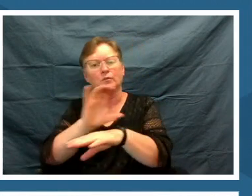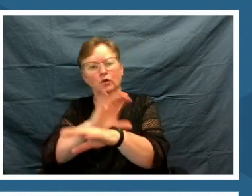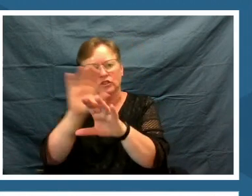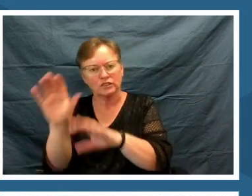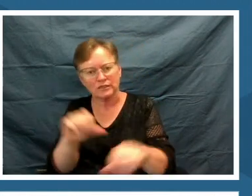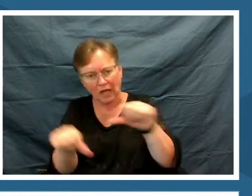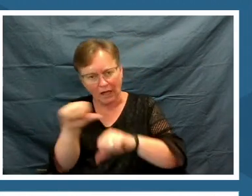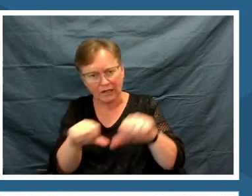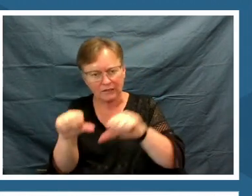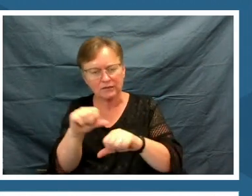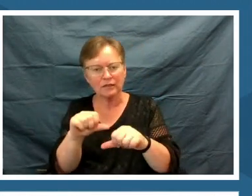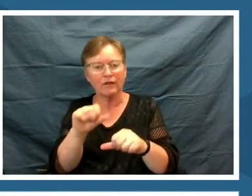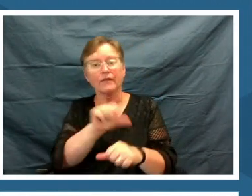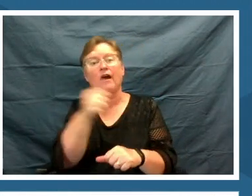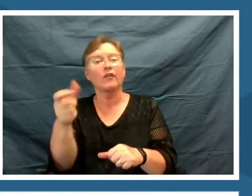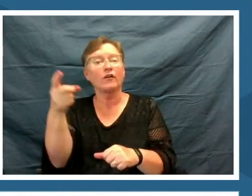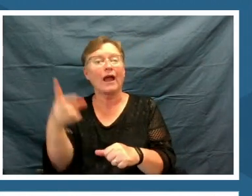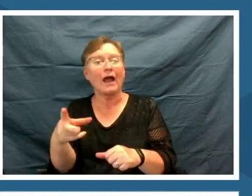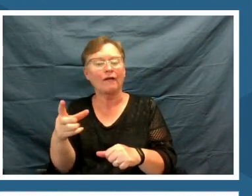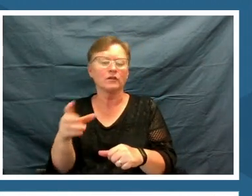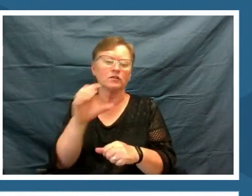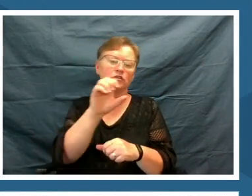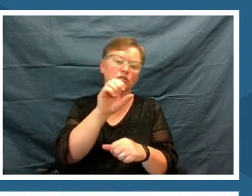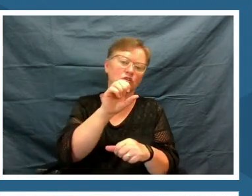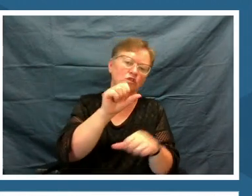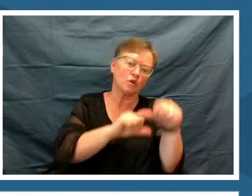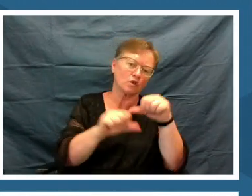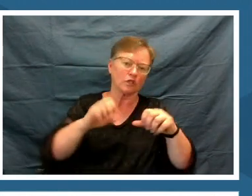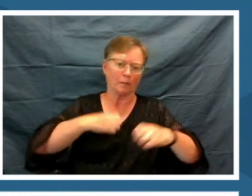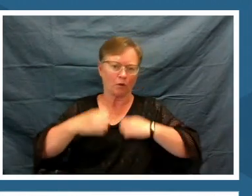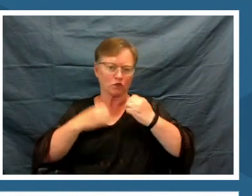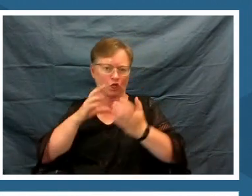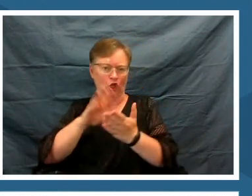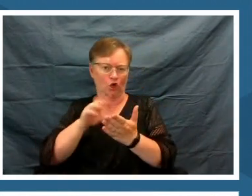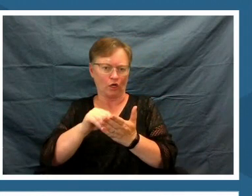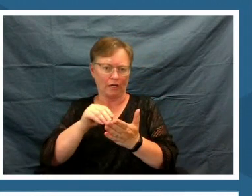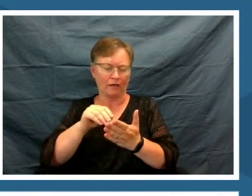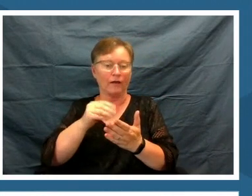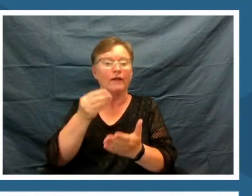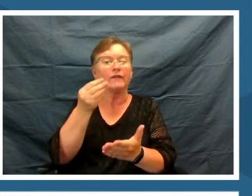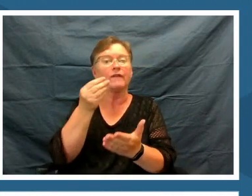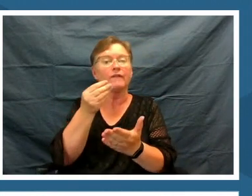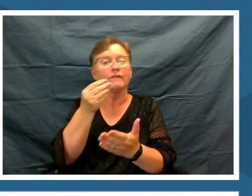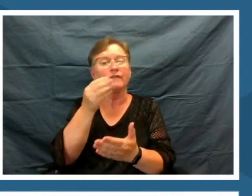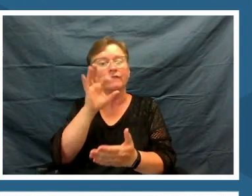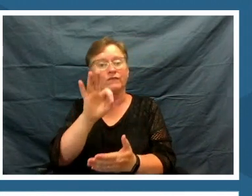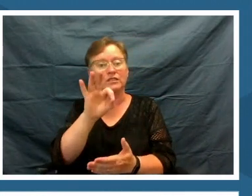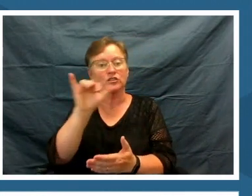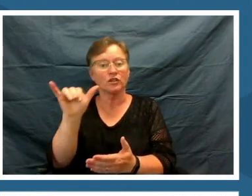um the fiscal year 22 applications have just